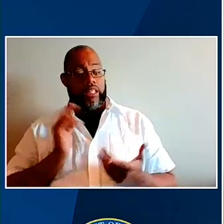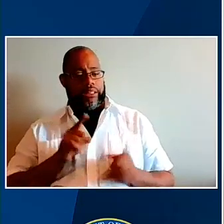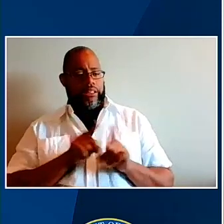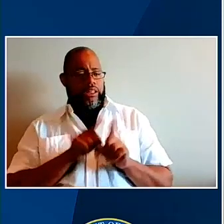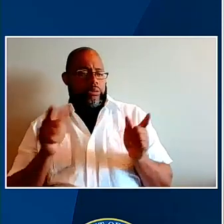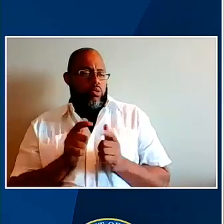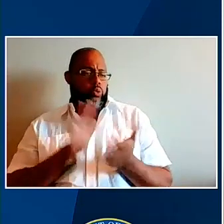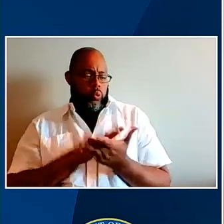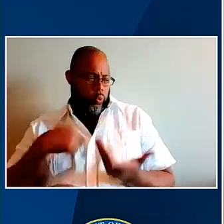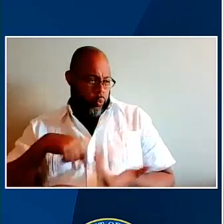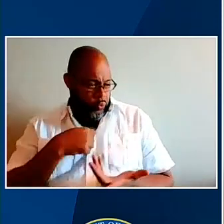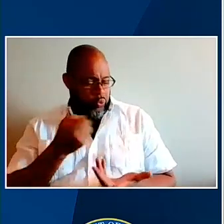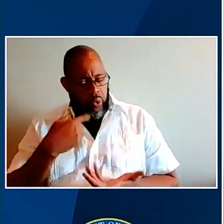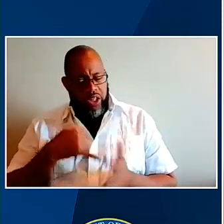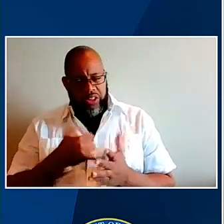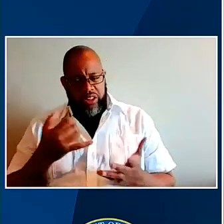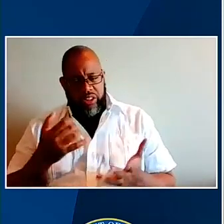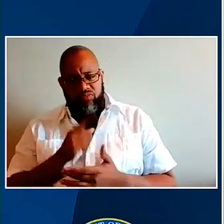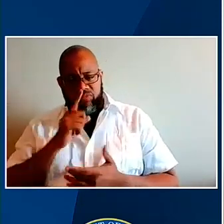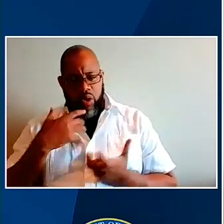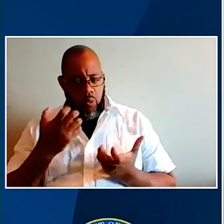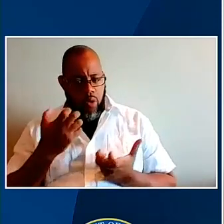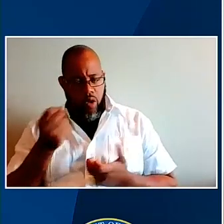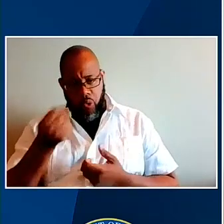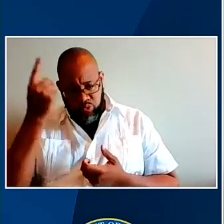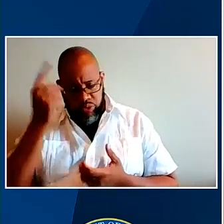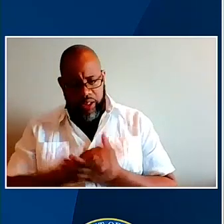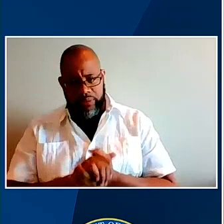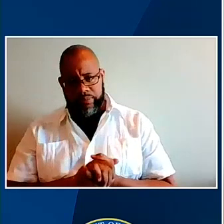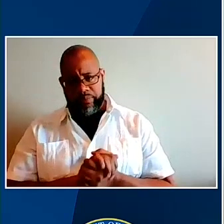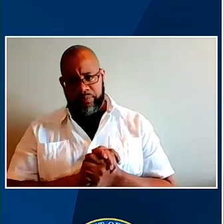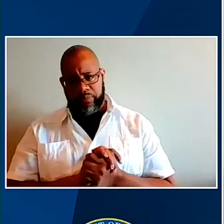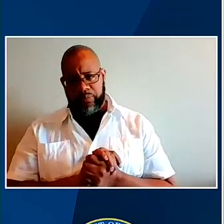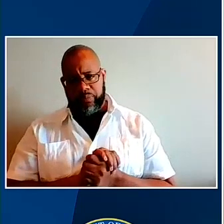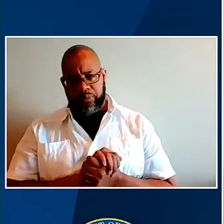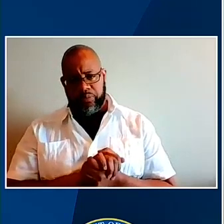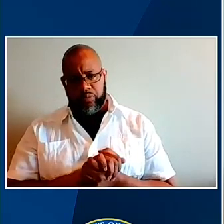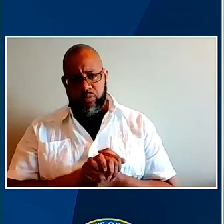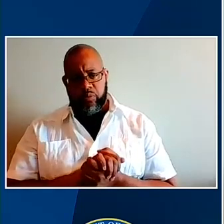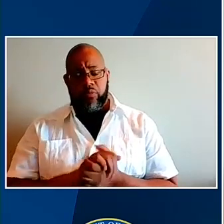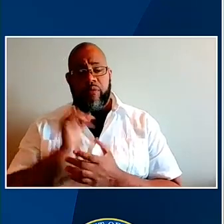So I would just- I really want to understand whether your objections and to